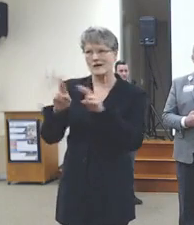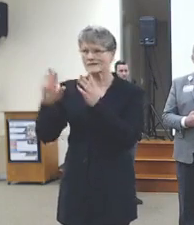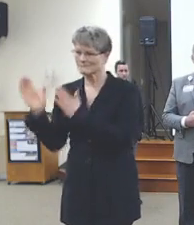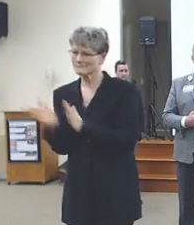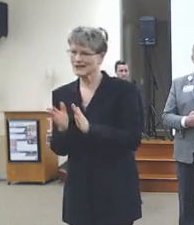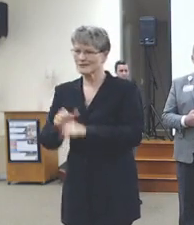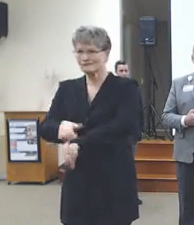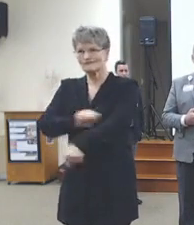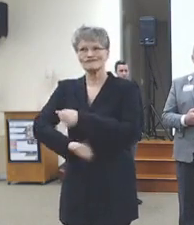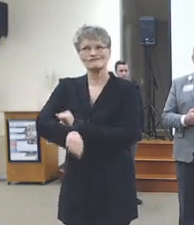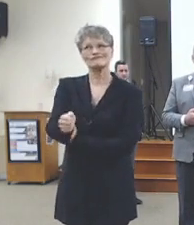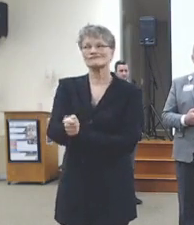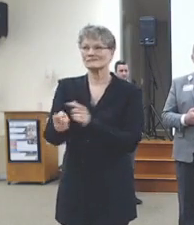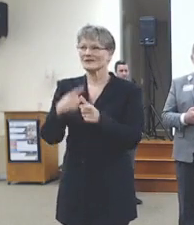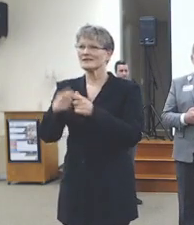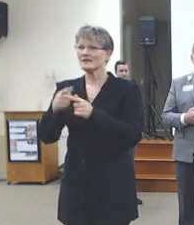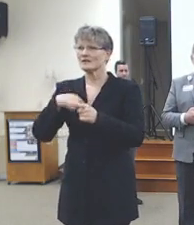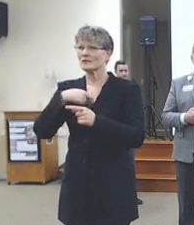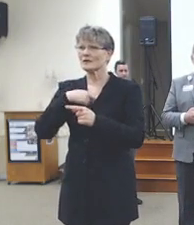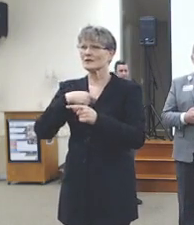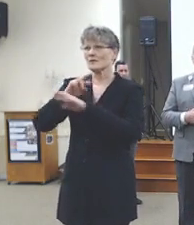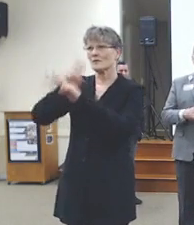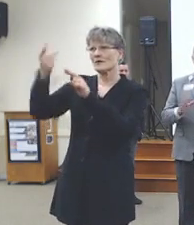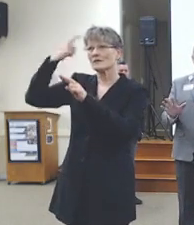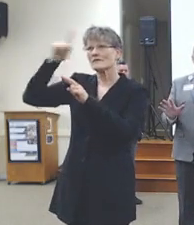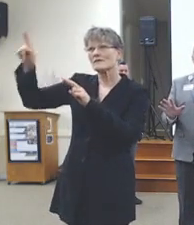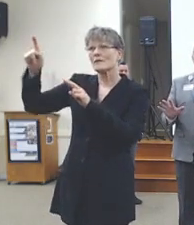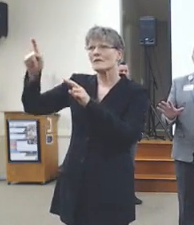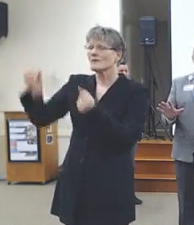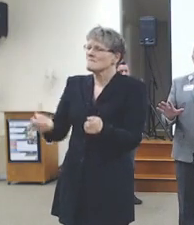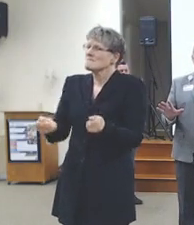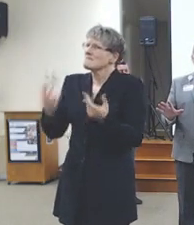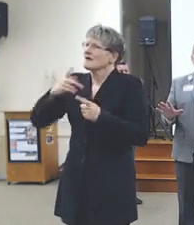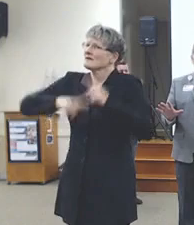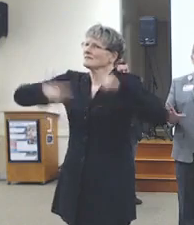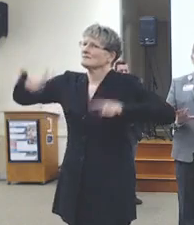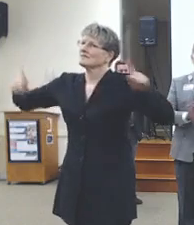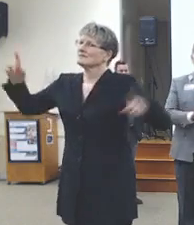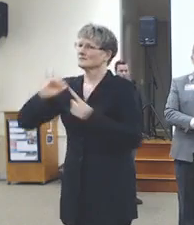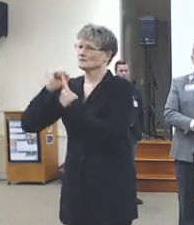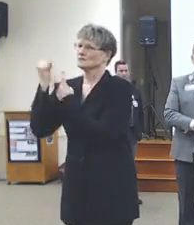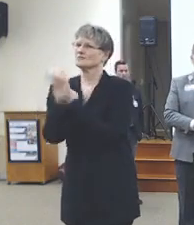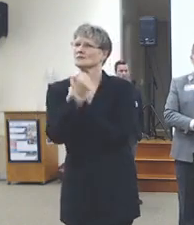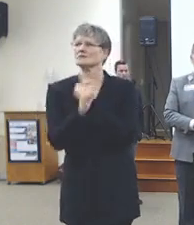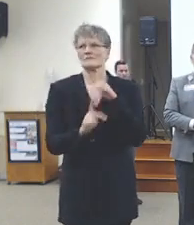that we continued to plan for lots of contingencies, hoping that none of them